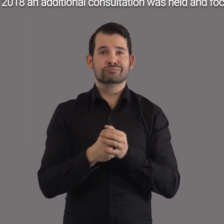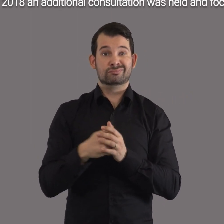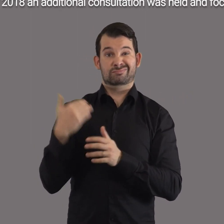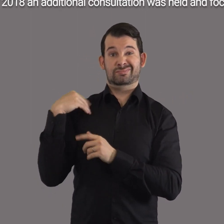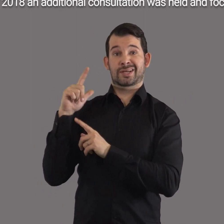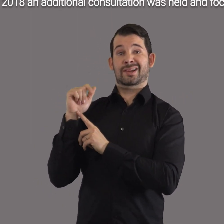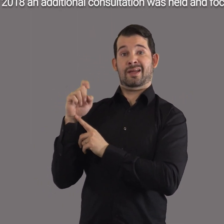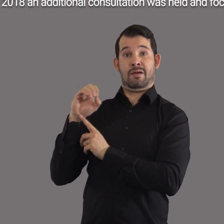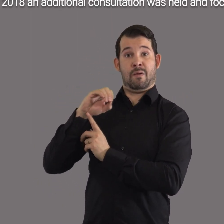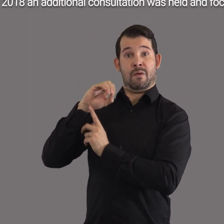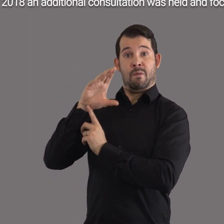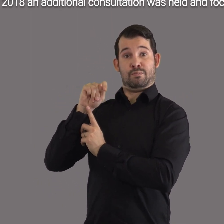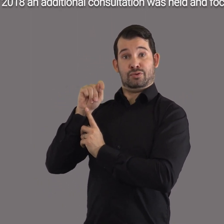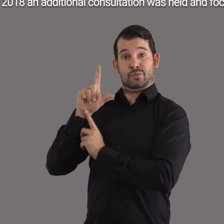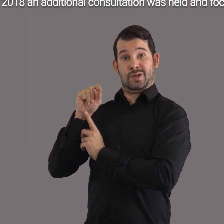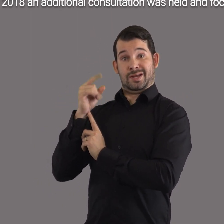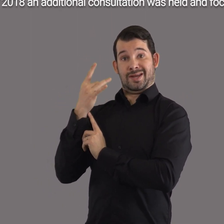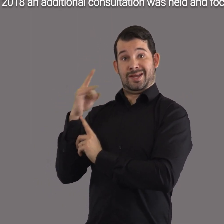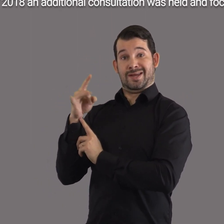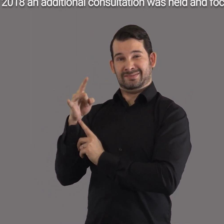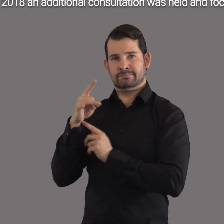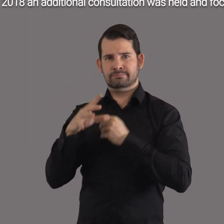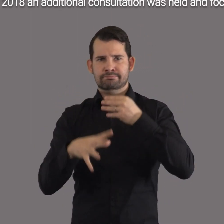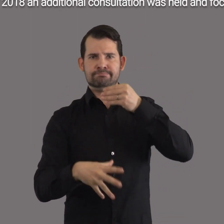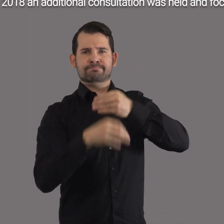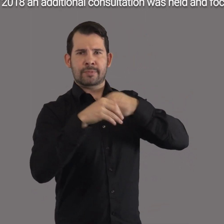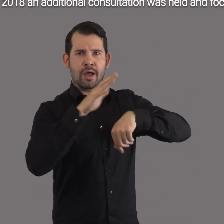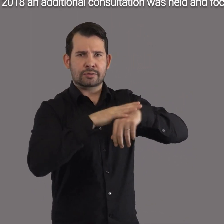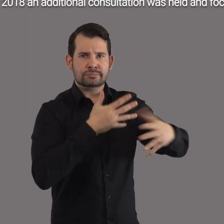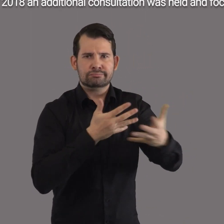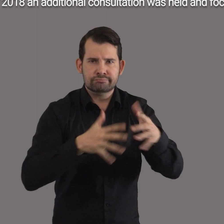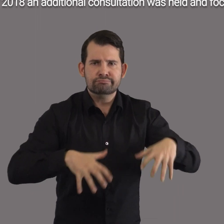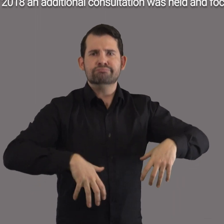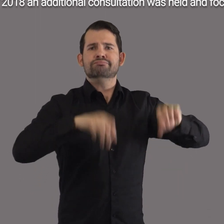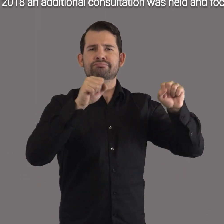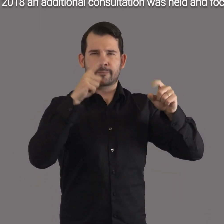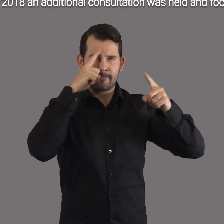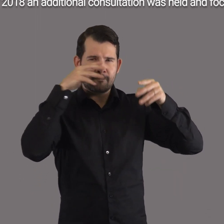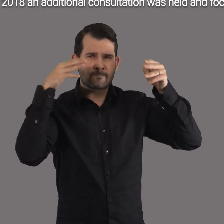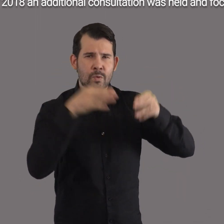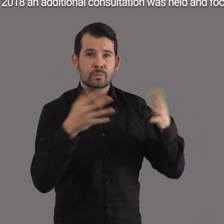In late October 2018 an additional consultation was held and focussed on our